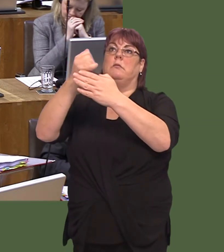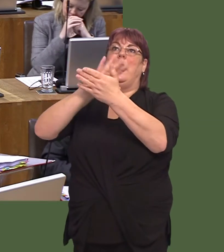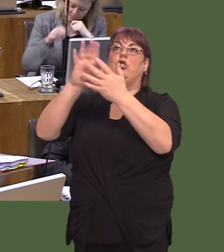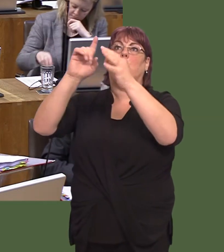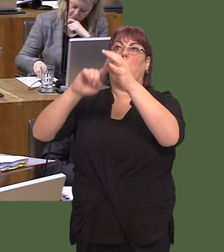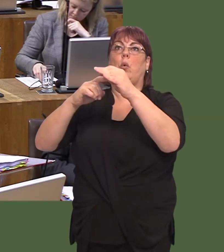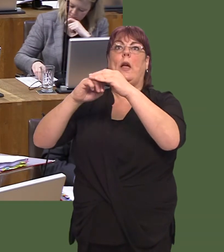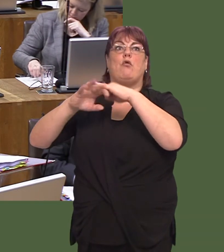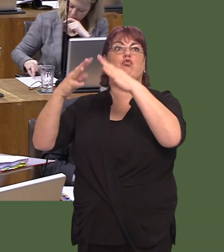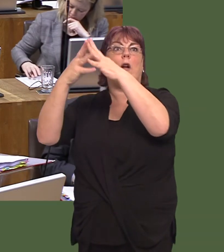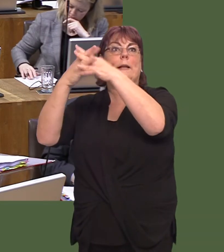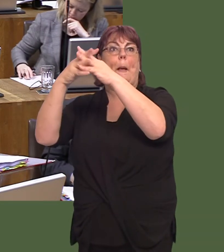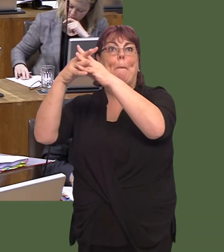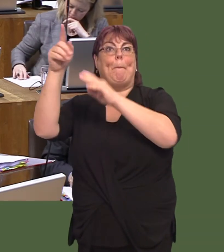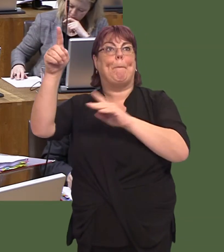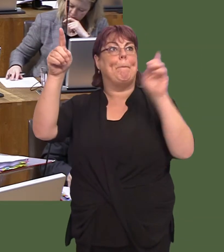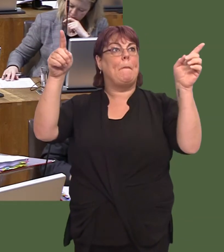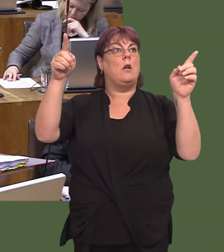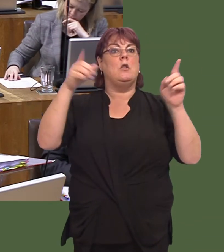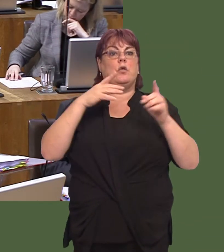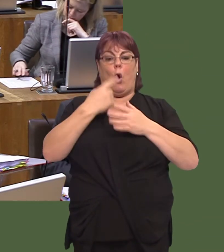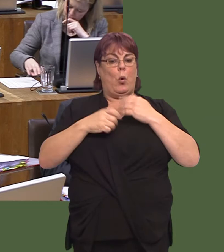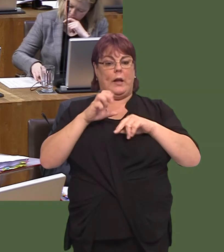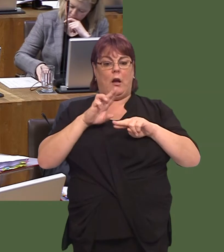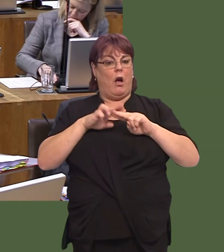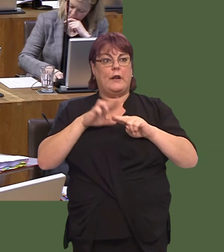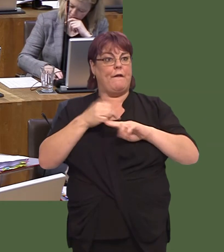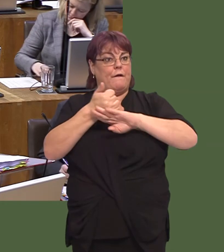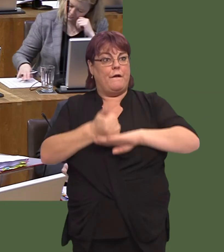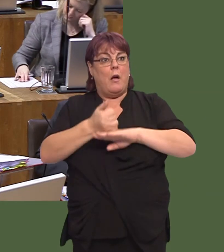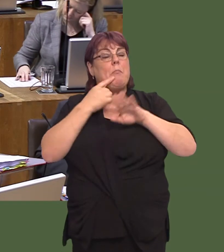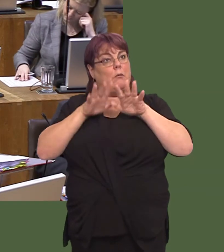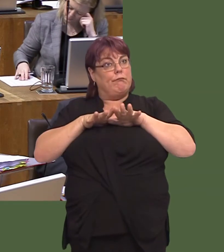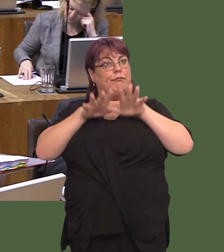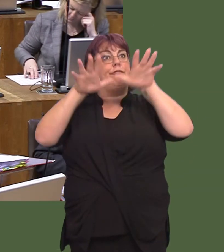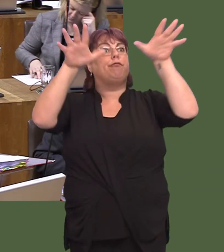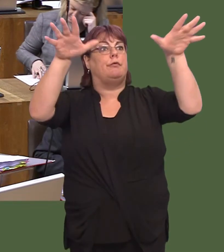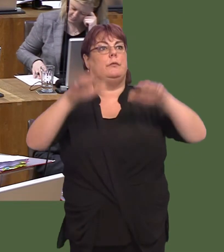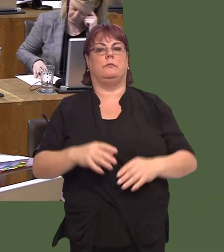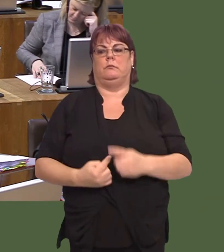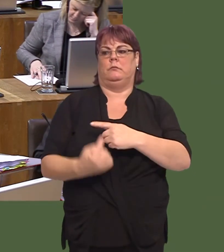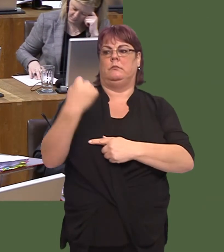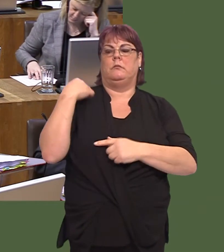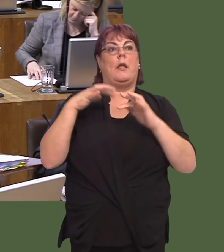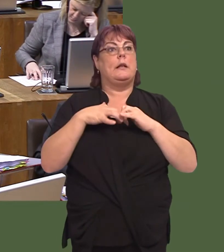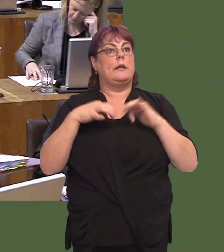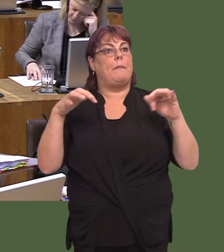to moving jobs out of Cardiff. At the inception of the Assembly, there was an office in Caernarfon, but nothing in Merthyr,